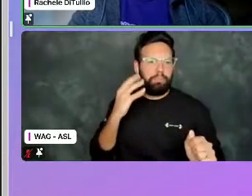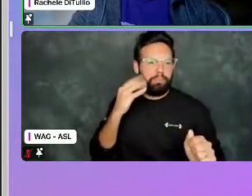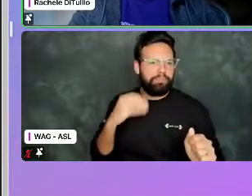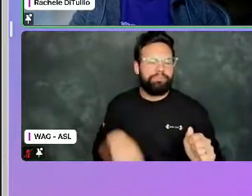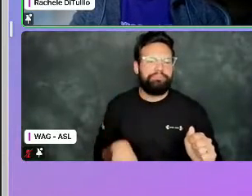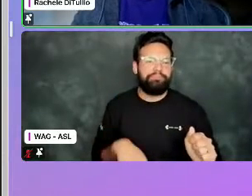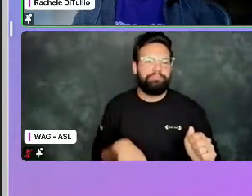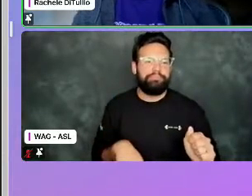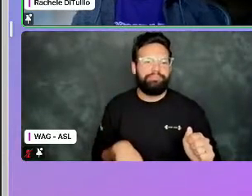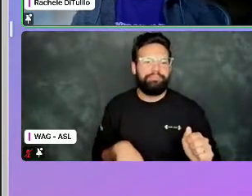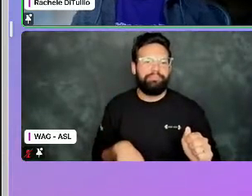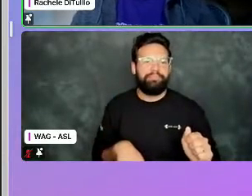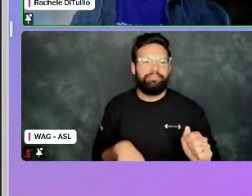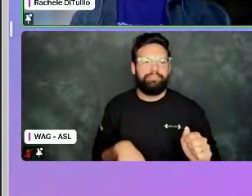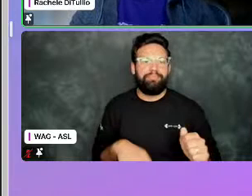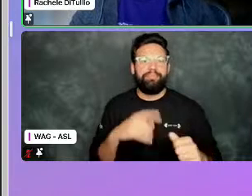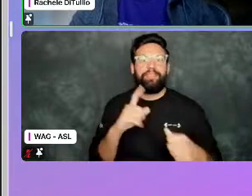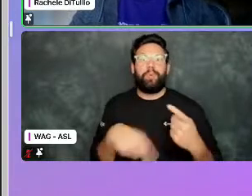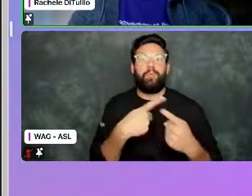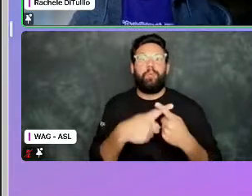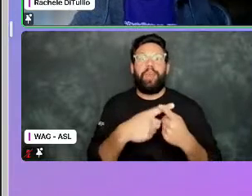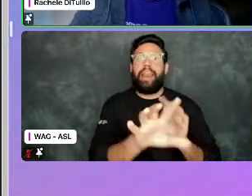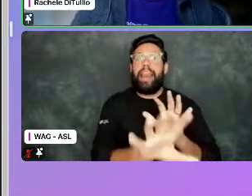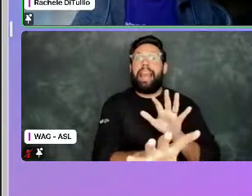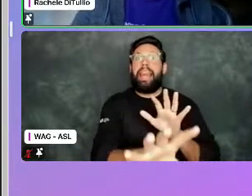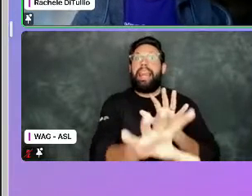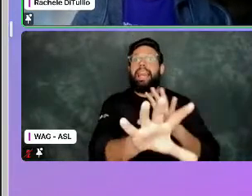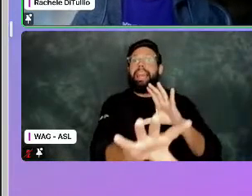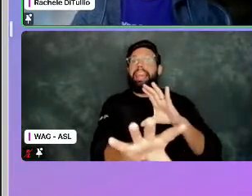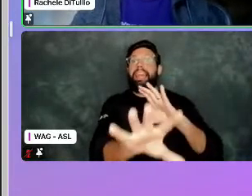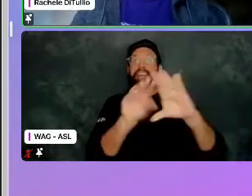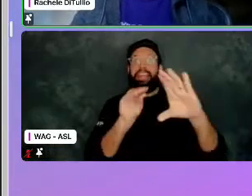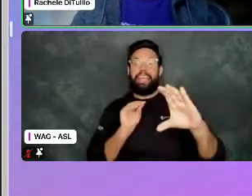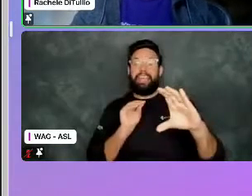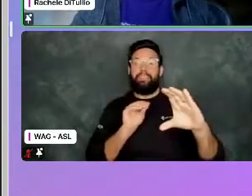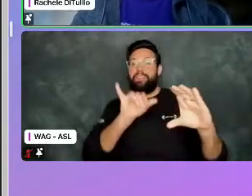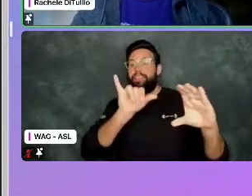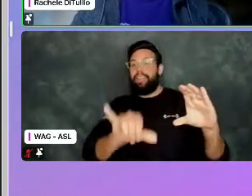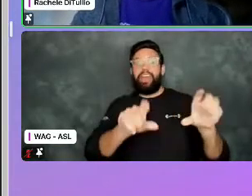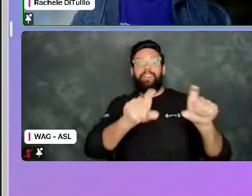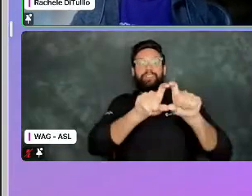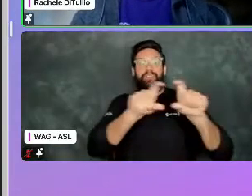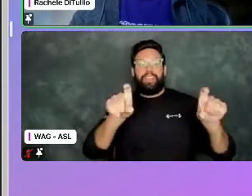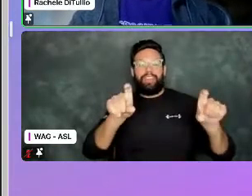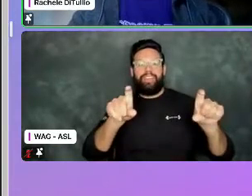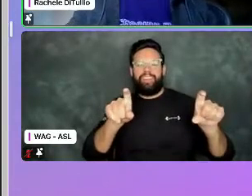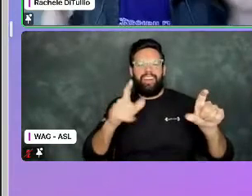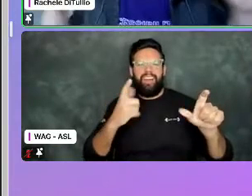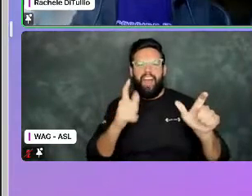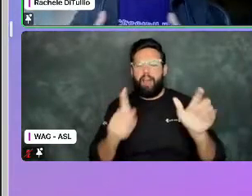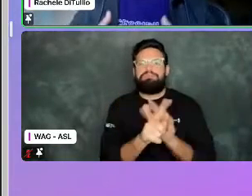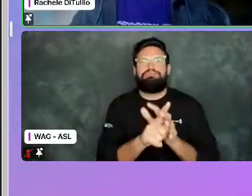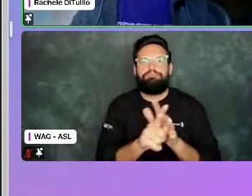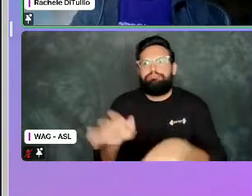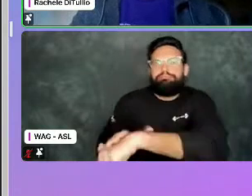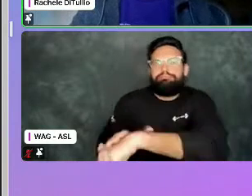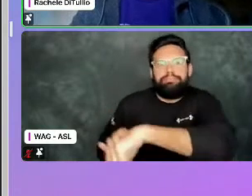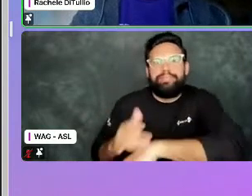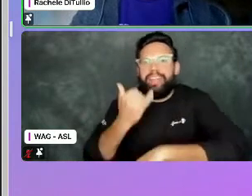The only thing that's kind of frustrating about that experience is you hear this error message immediately when